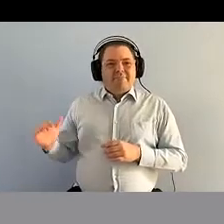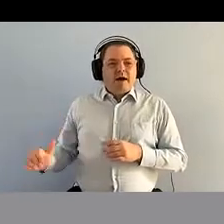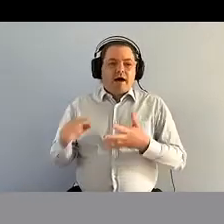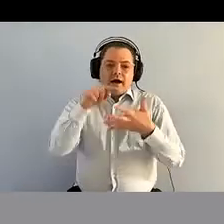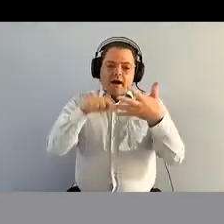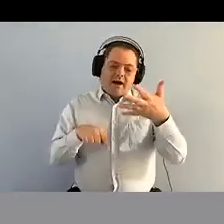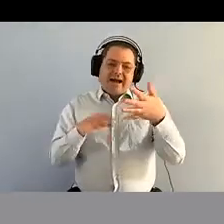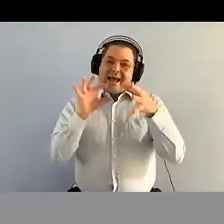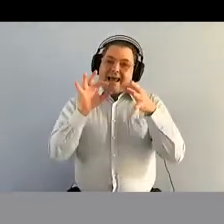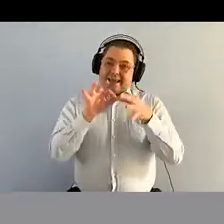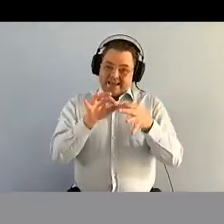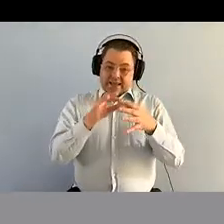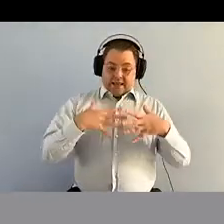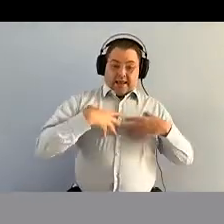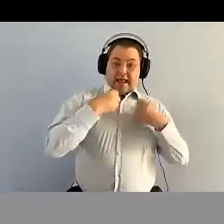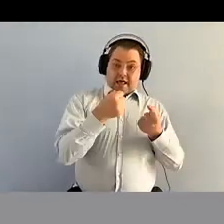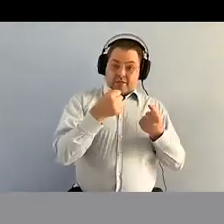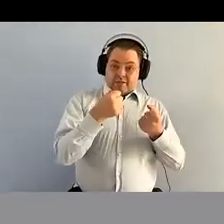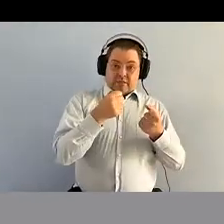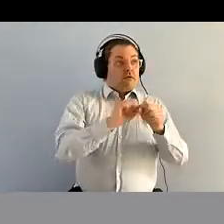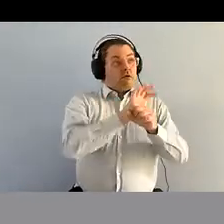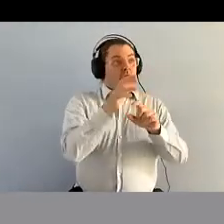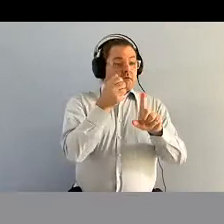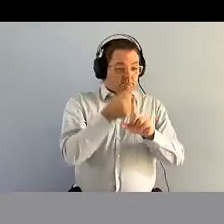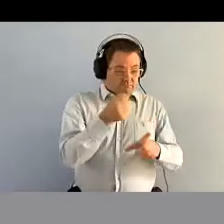Now the document sets out both addressing the health impacts of the